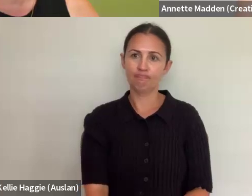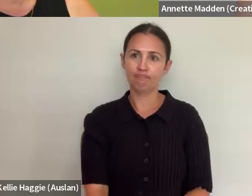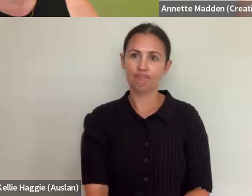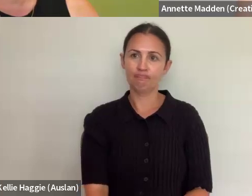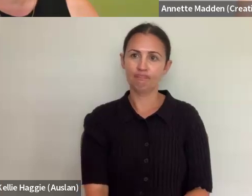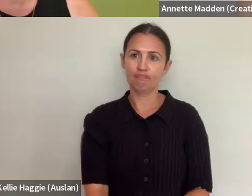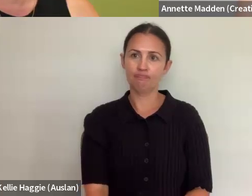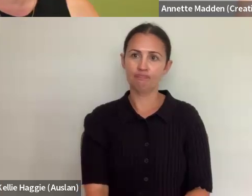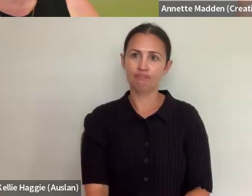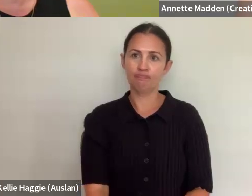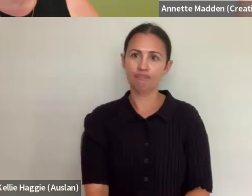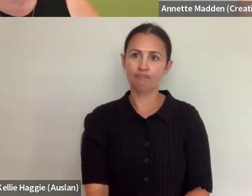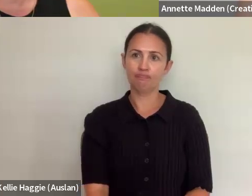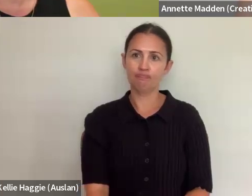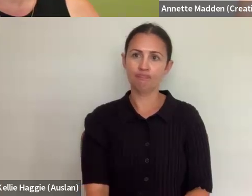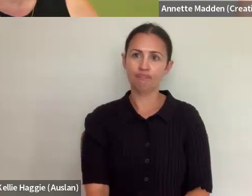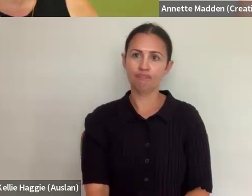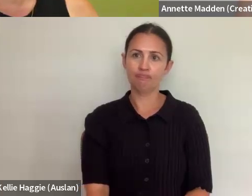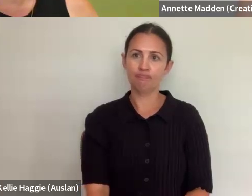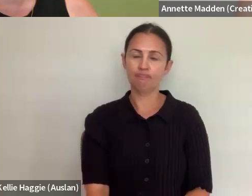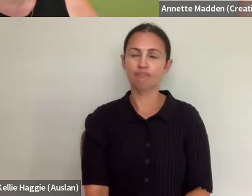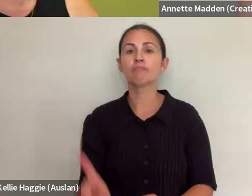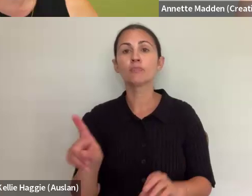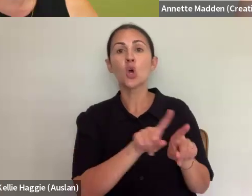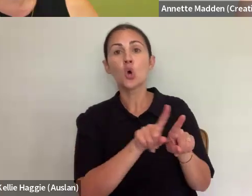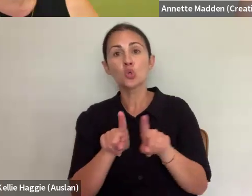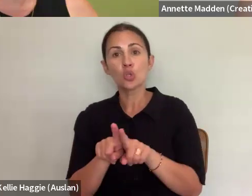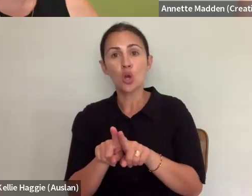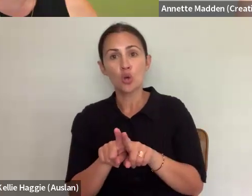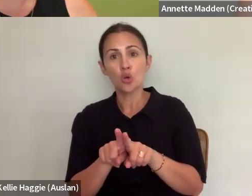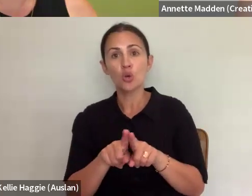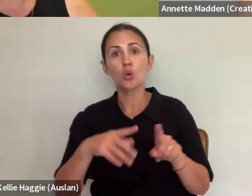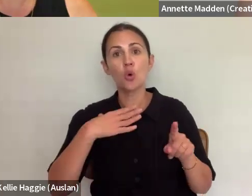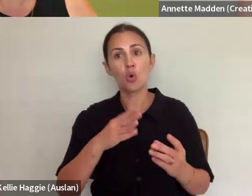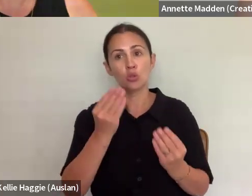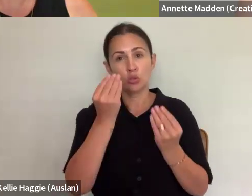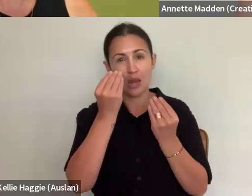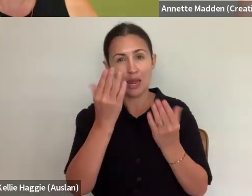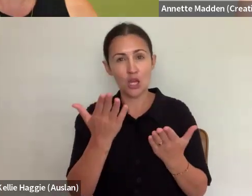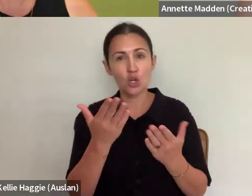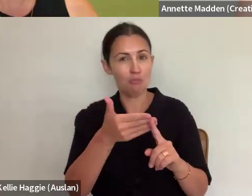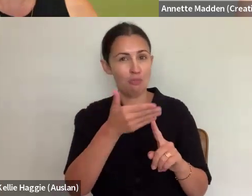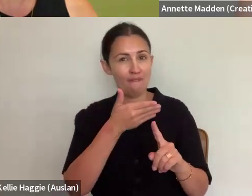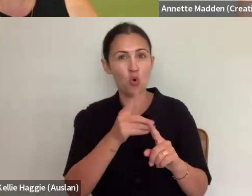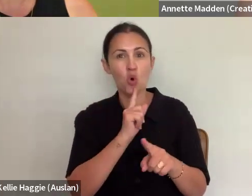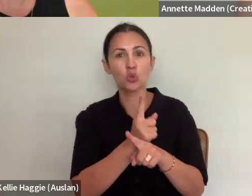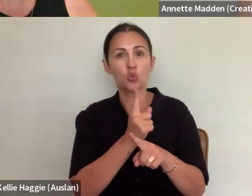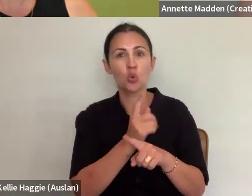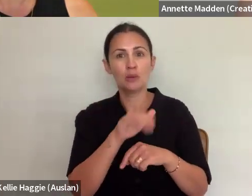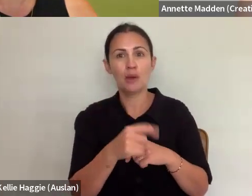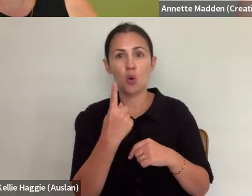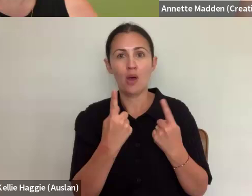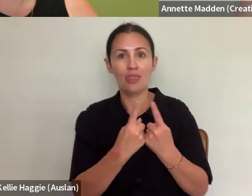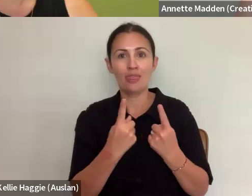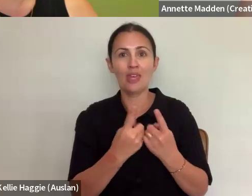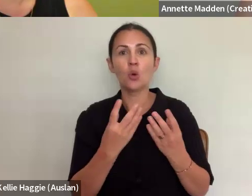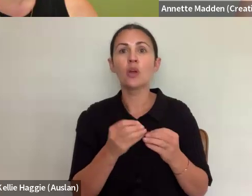couple of days to register.